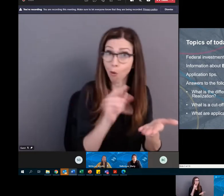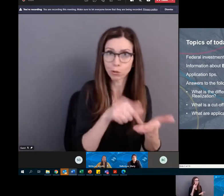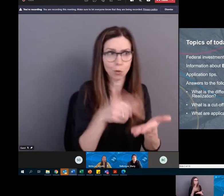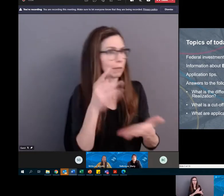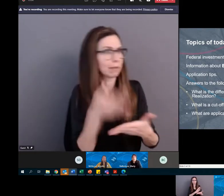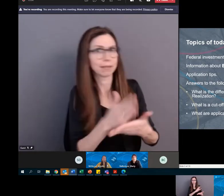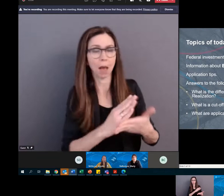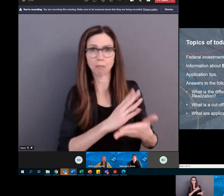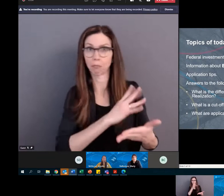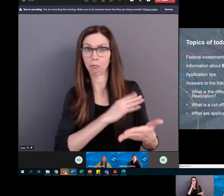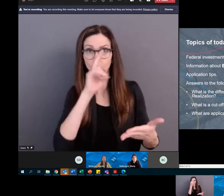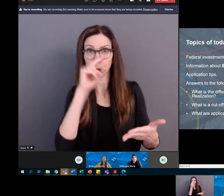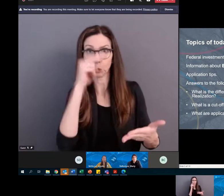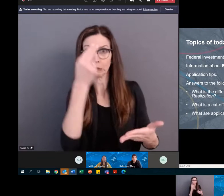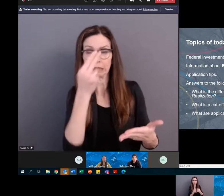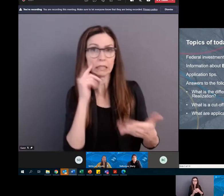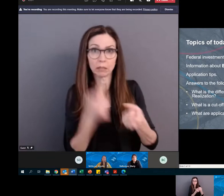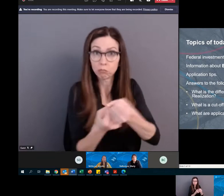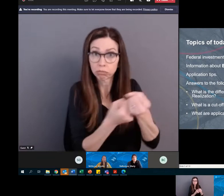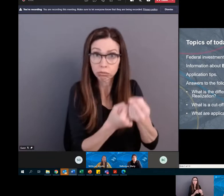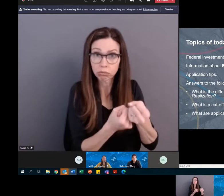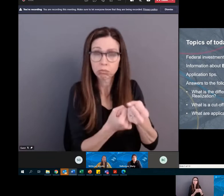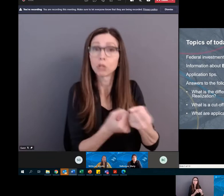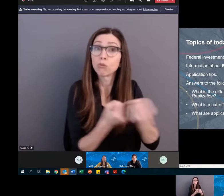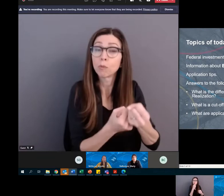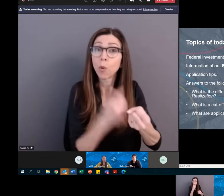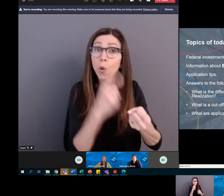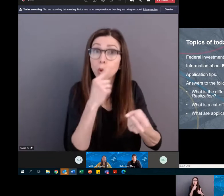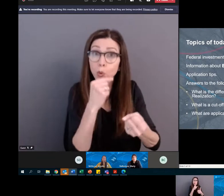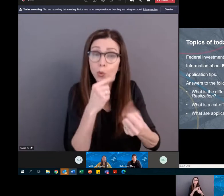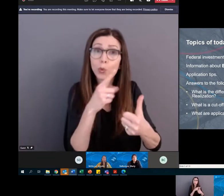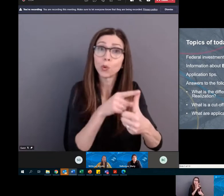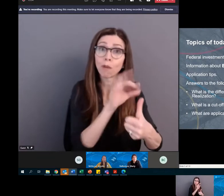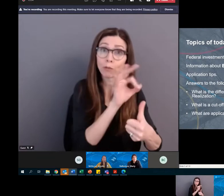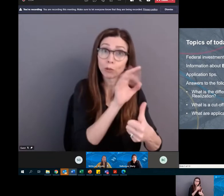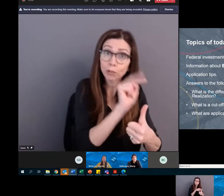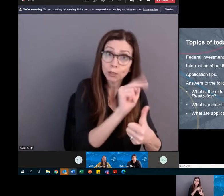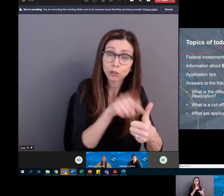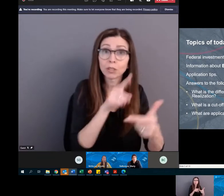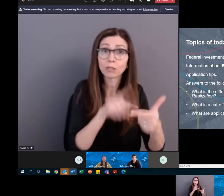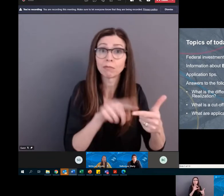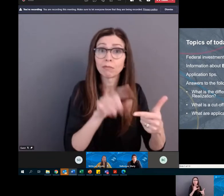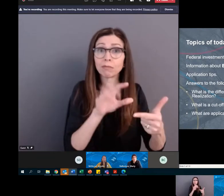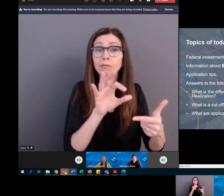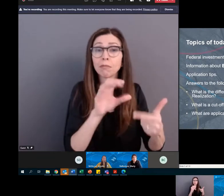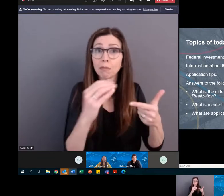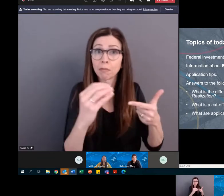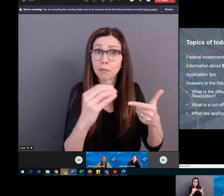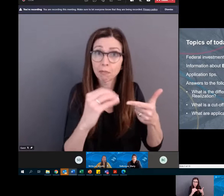supports First Nations, Inuit and Métis individuals, groups, collectives